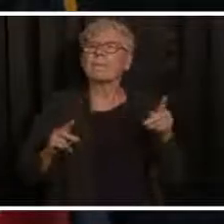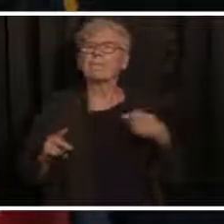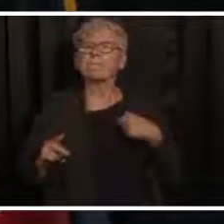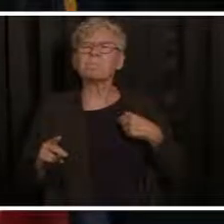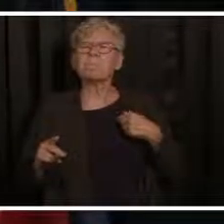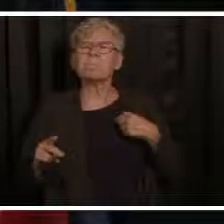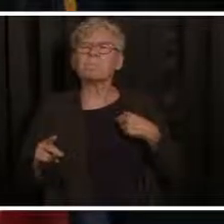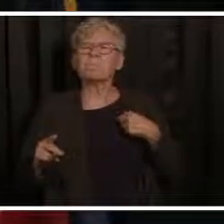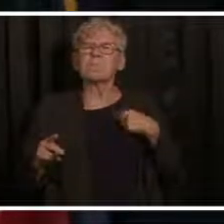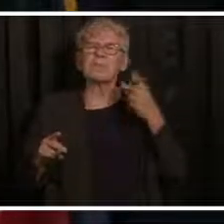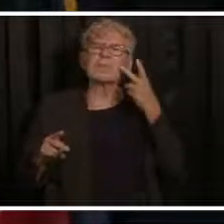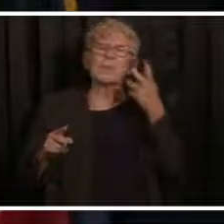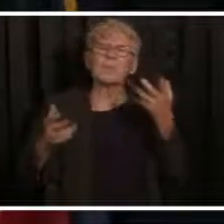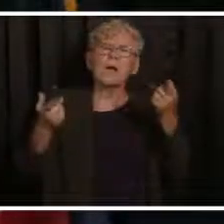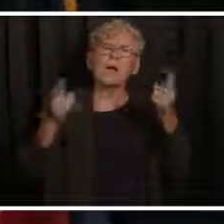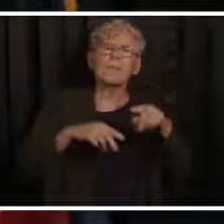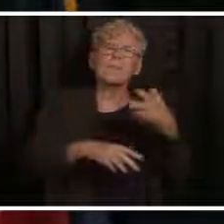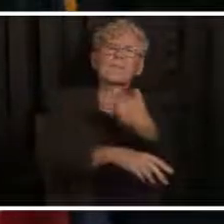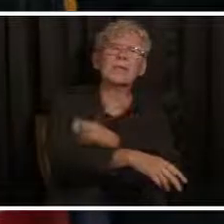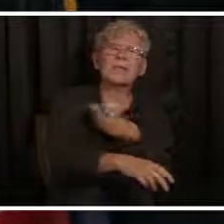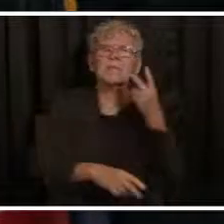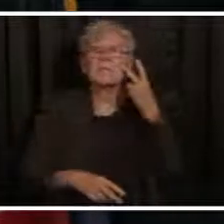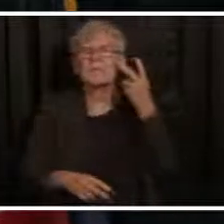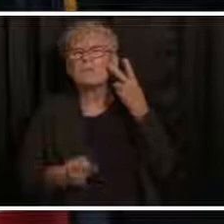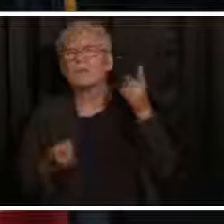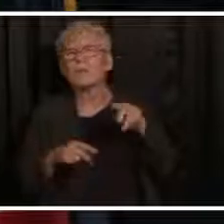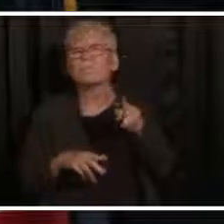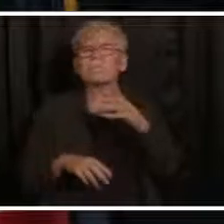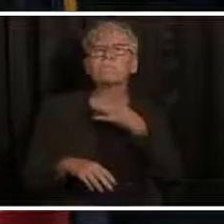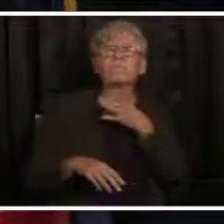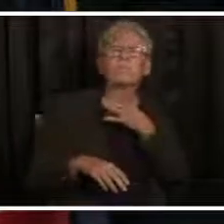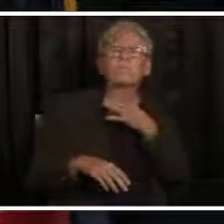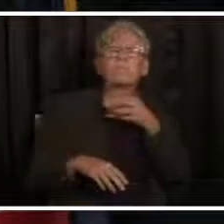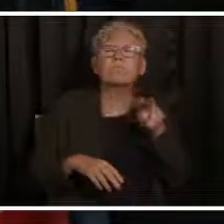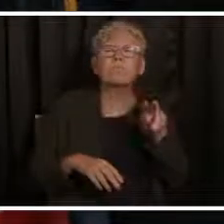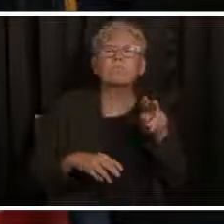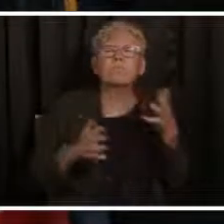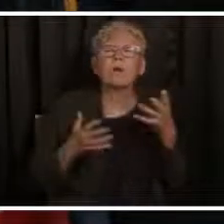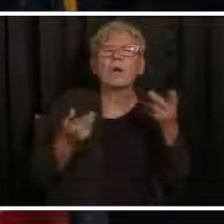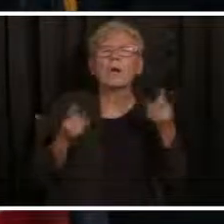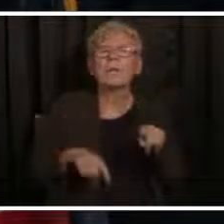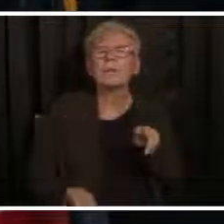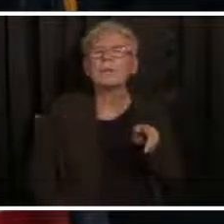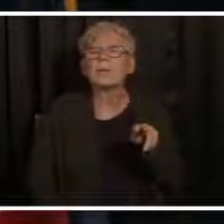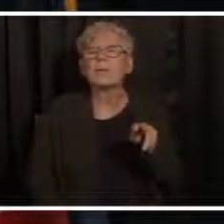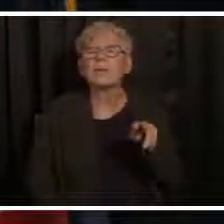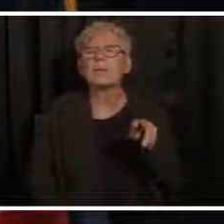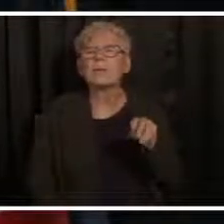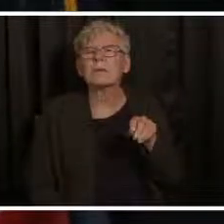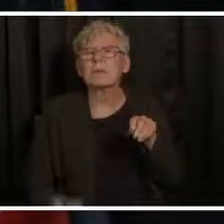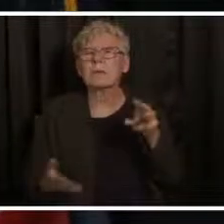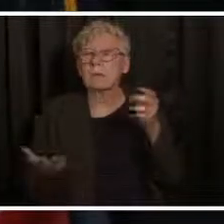getting the vaccine. People want to learn about its impacts and effectiveness. Well, now, we can report that it's been 8